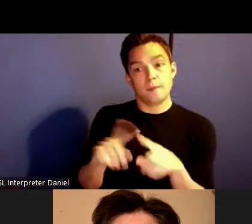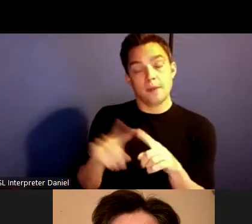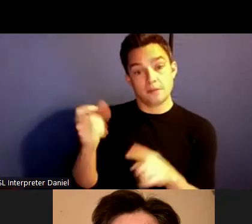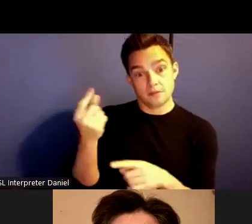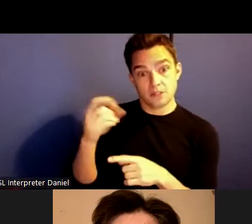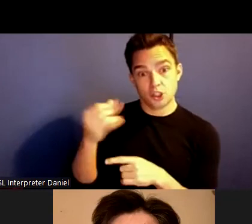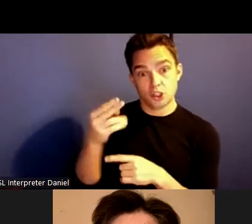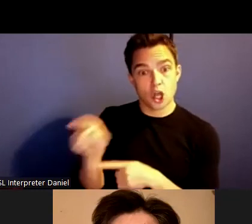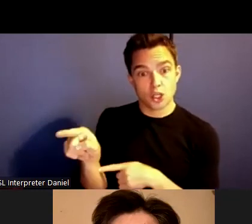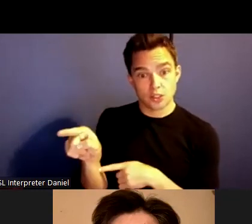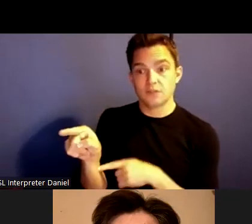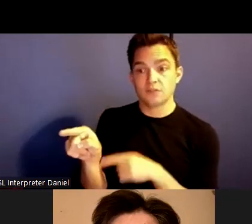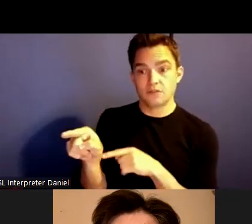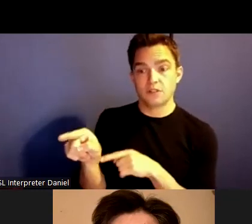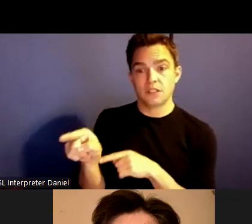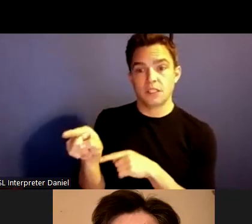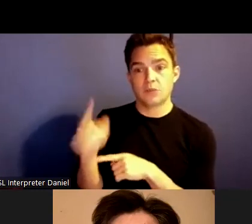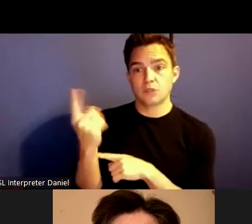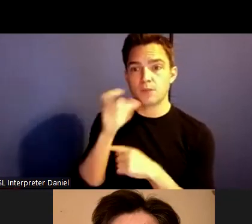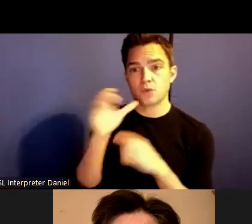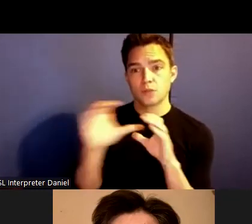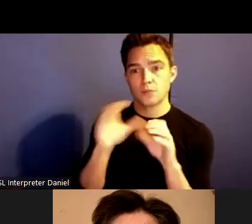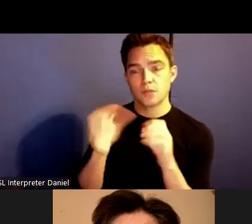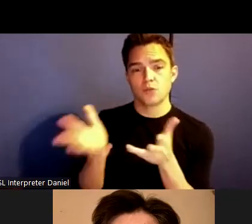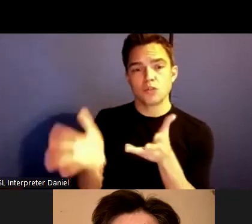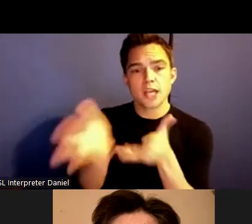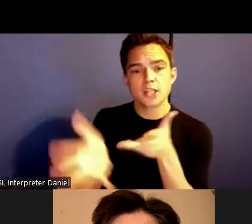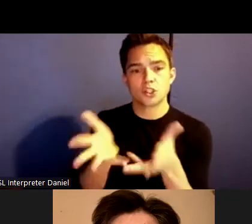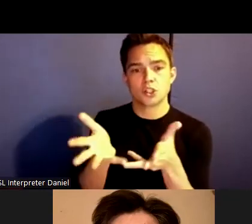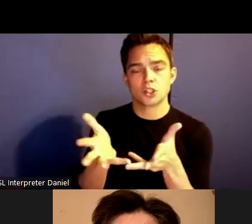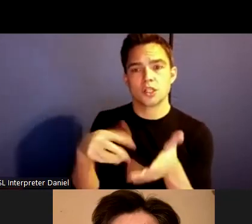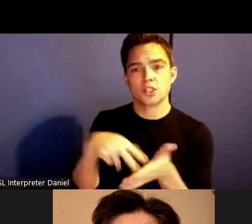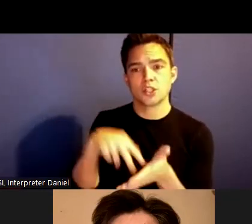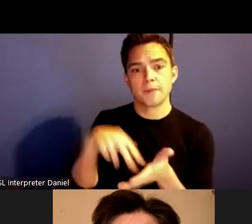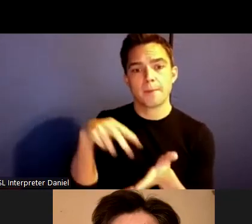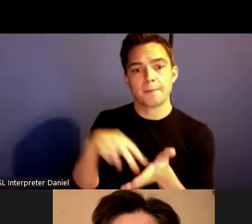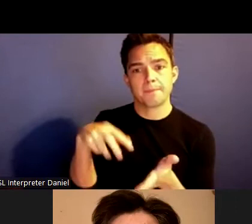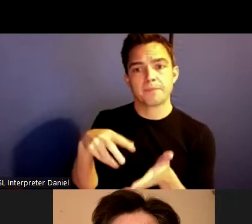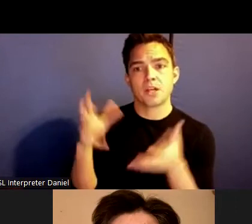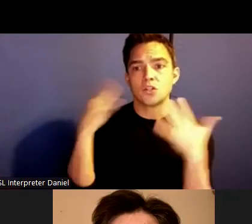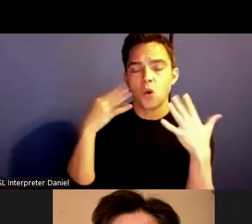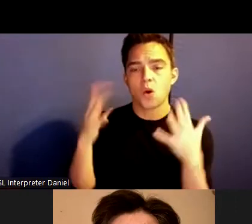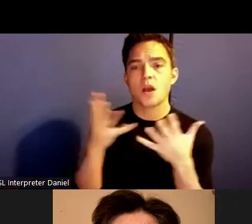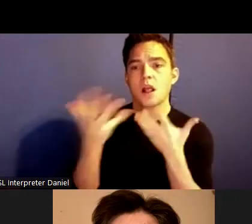who communicated by gestures, and by jumping up and down and making noises, and usually